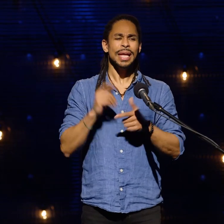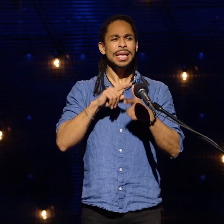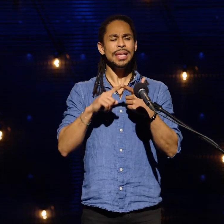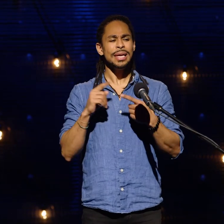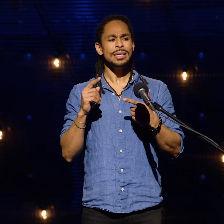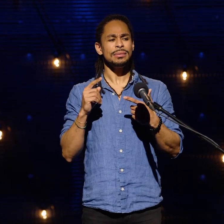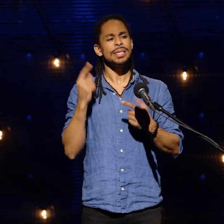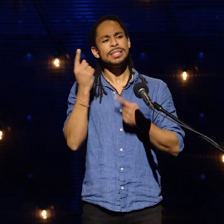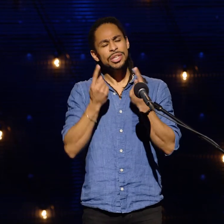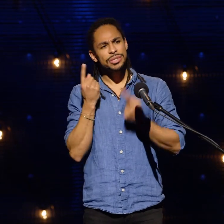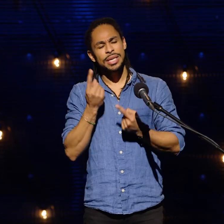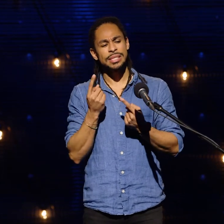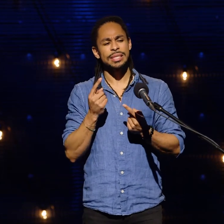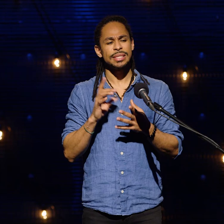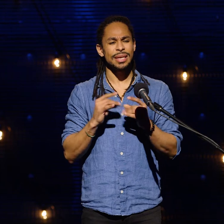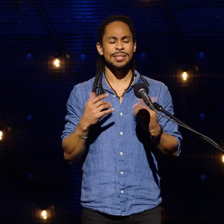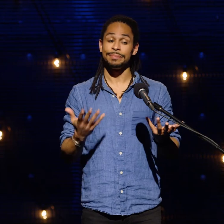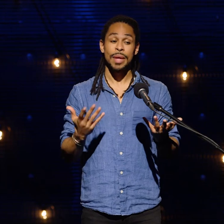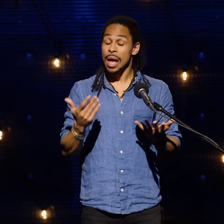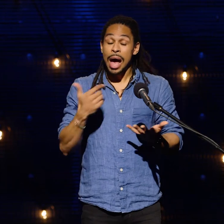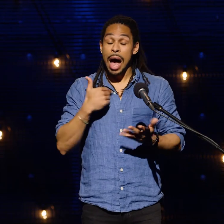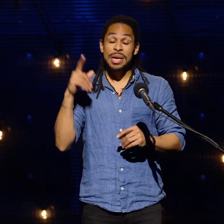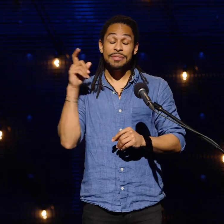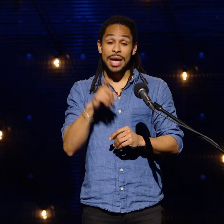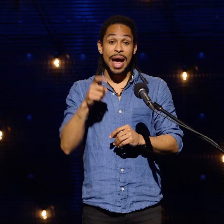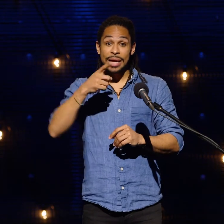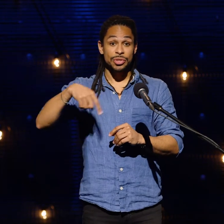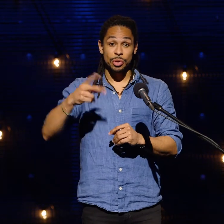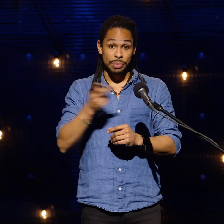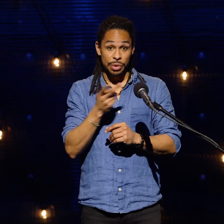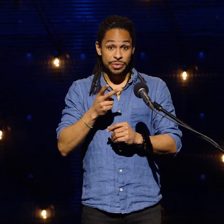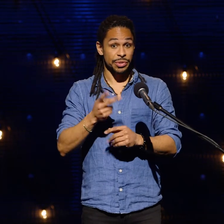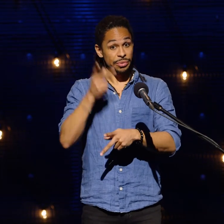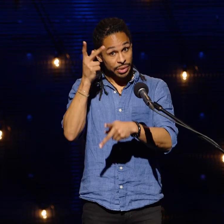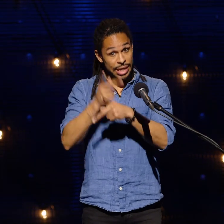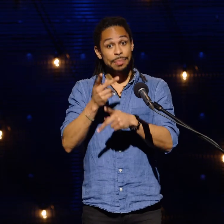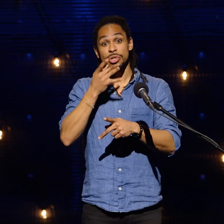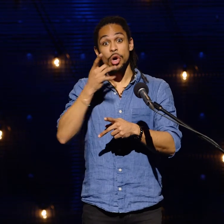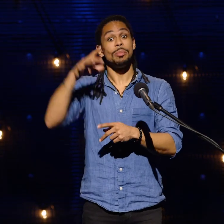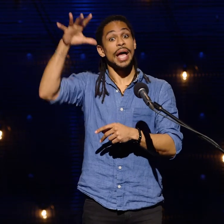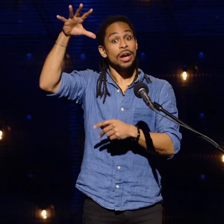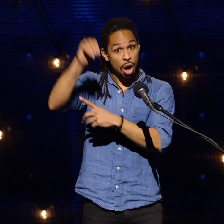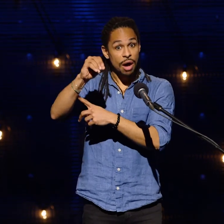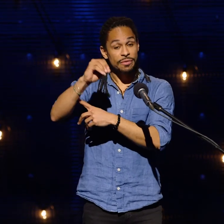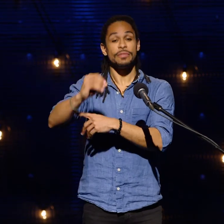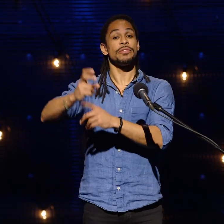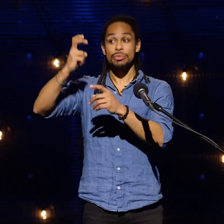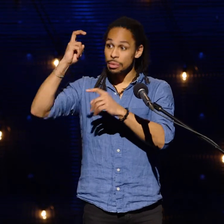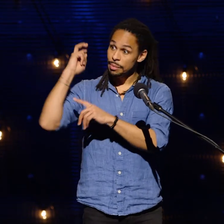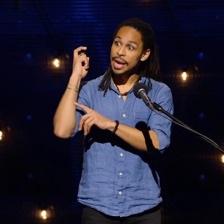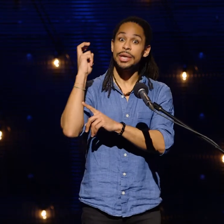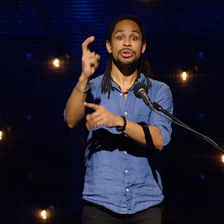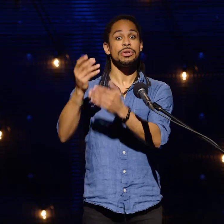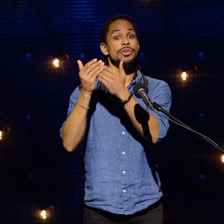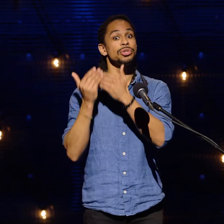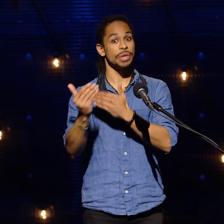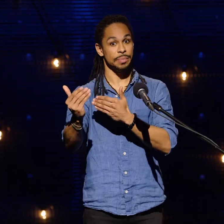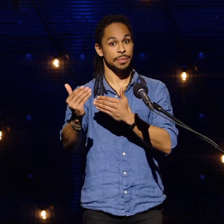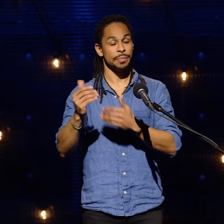He then considers this and says, "I'm going to have to ask you both to keep your dome light off for the remainder of your trip."